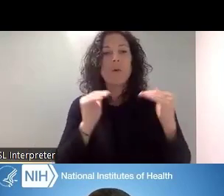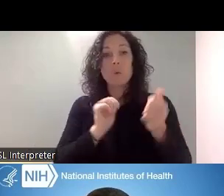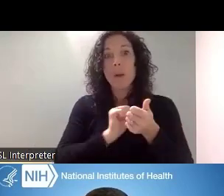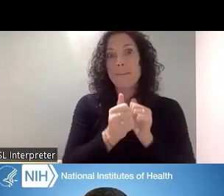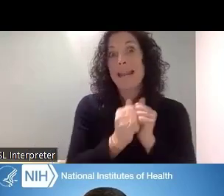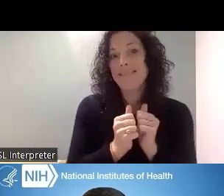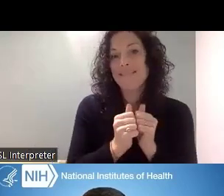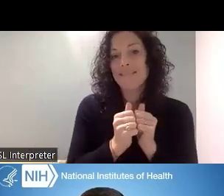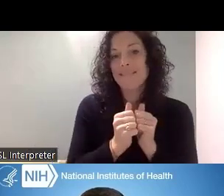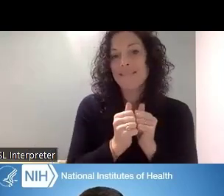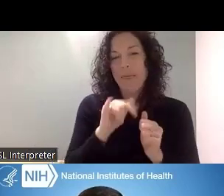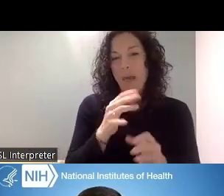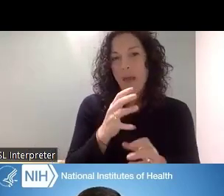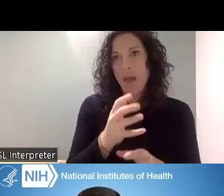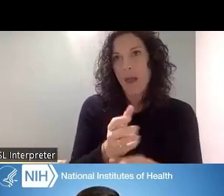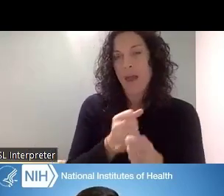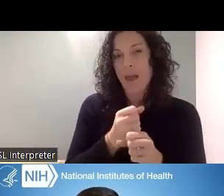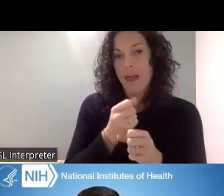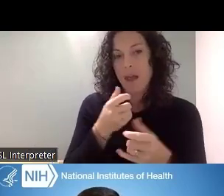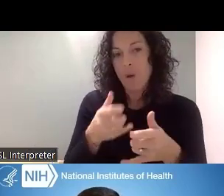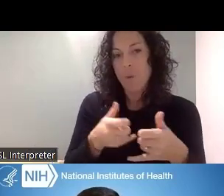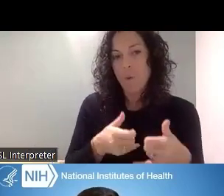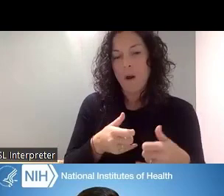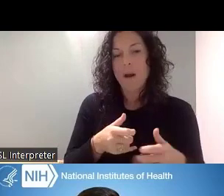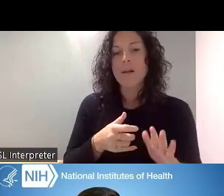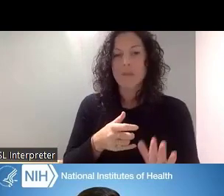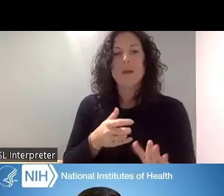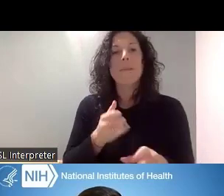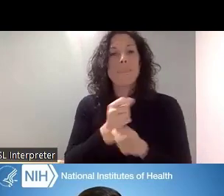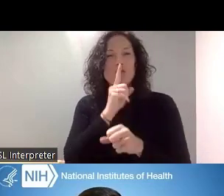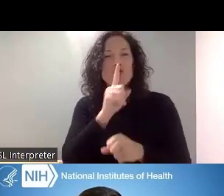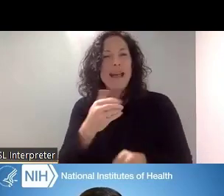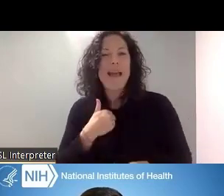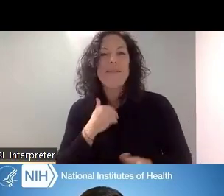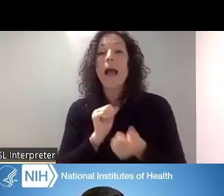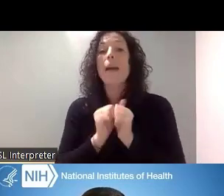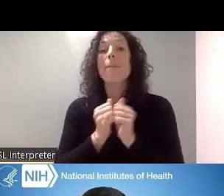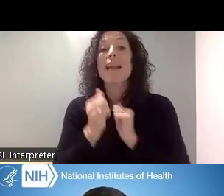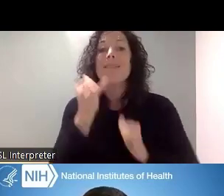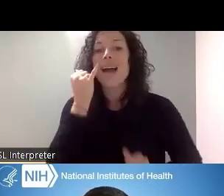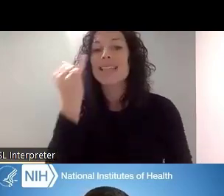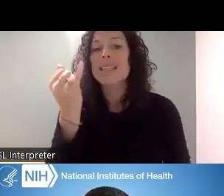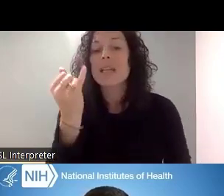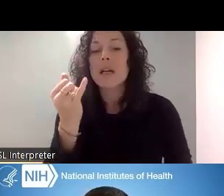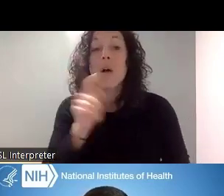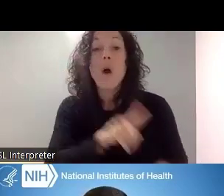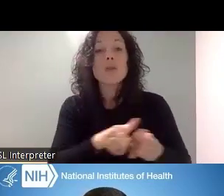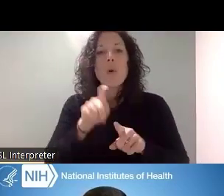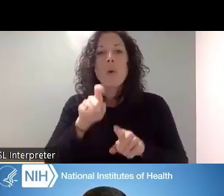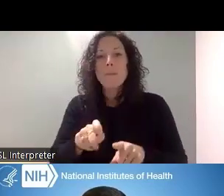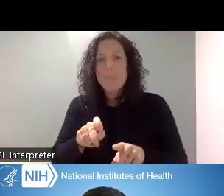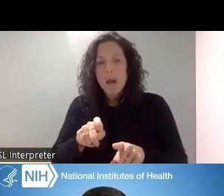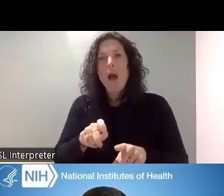So you want to make sure that you have a competitive idea. It also needs to align with the mission of the NIH